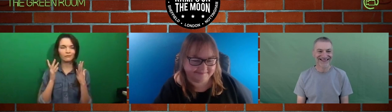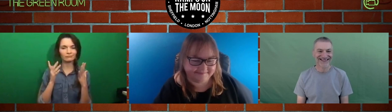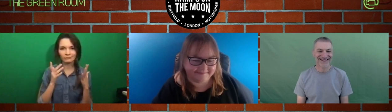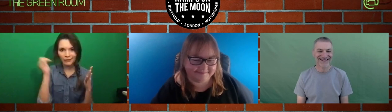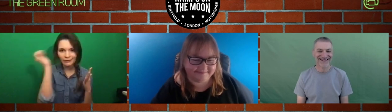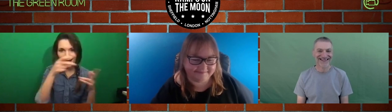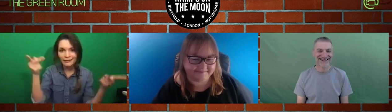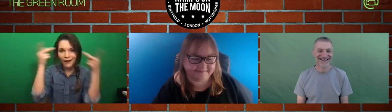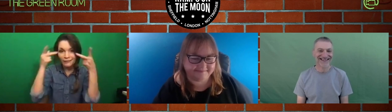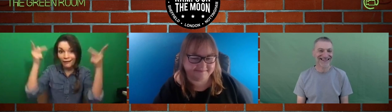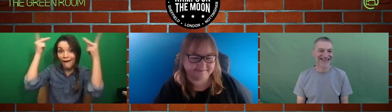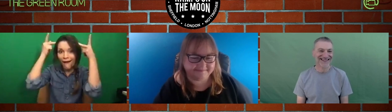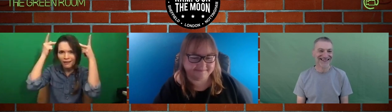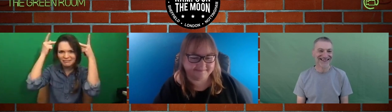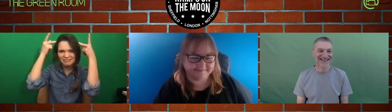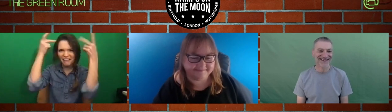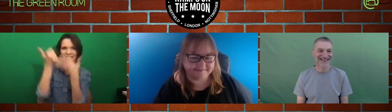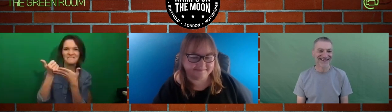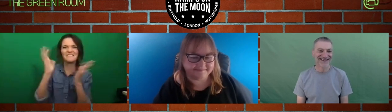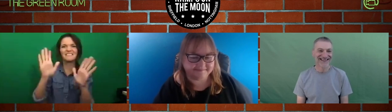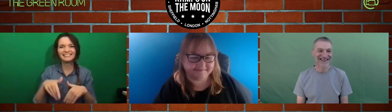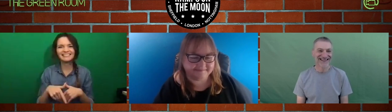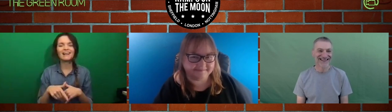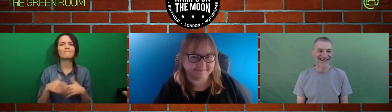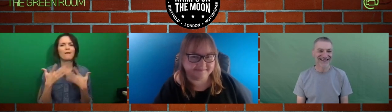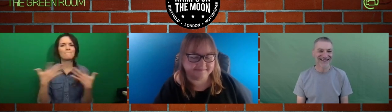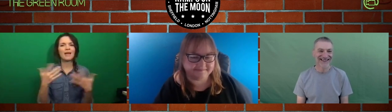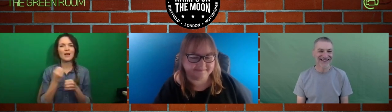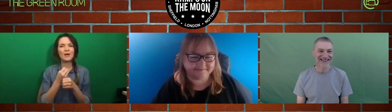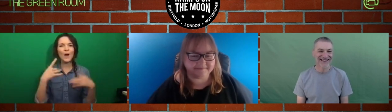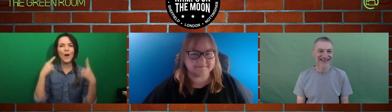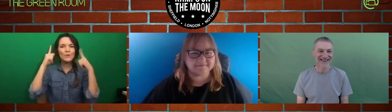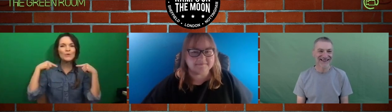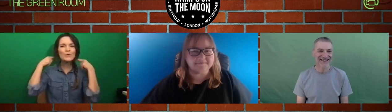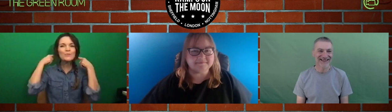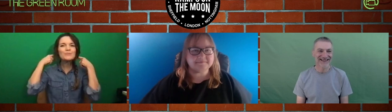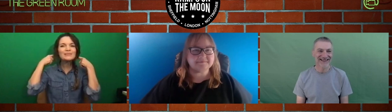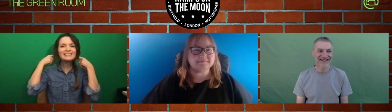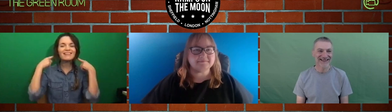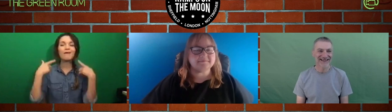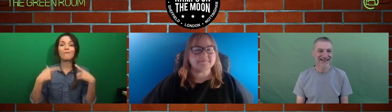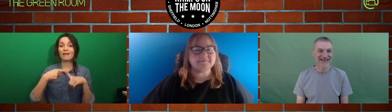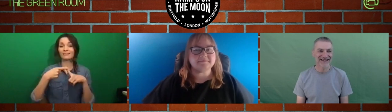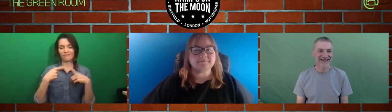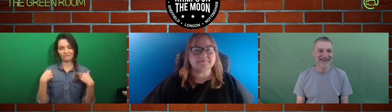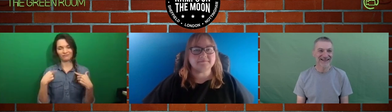got big gold earrings hoops in and I'm wearing a denim